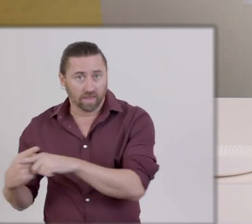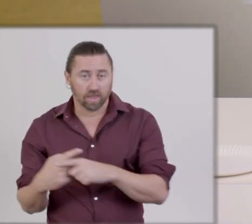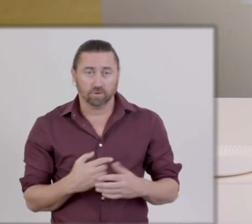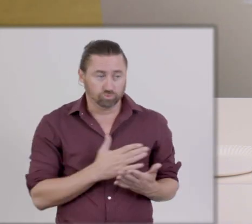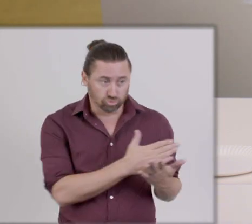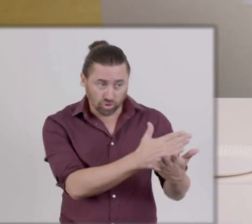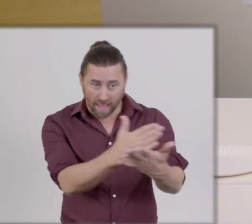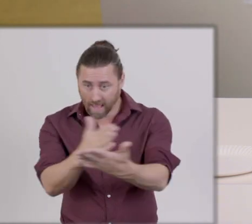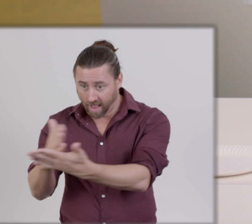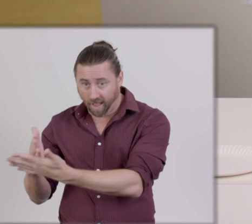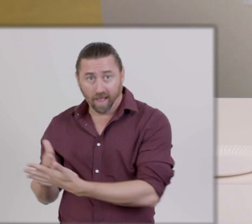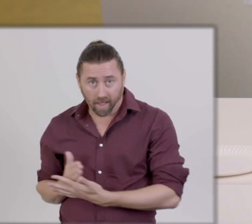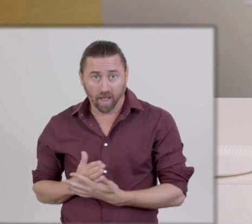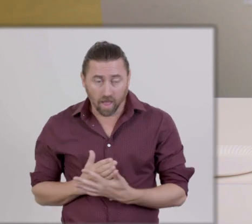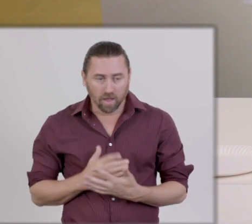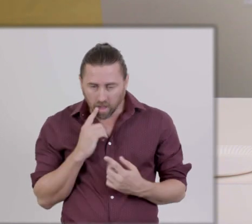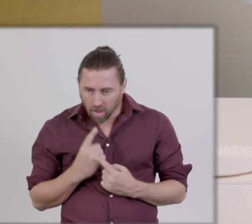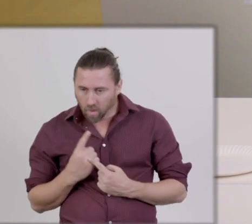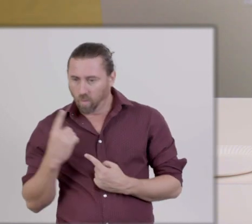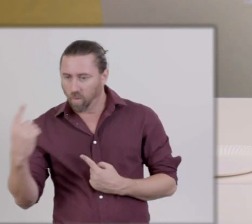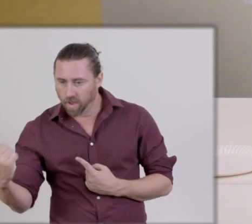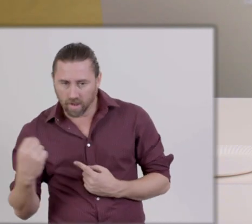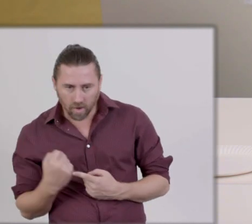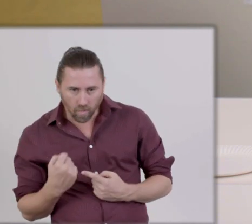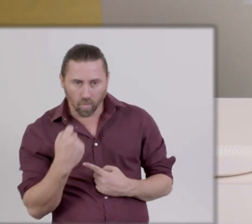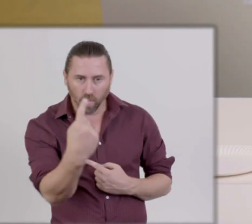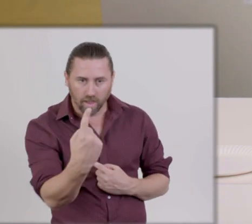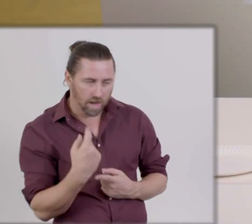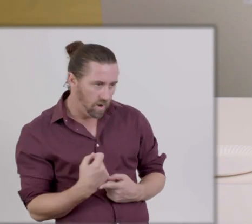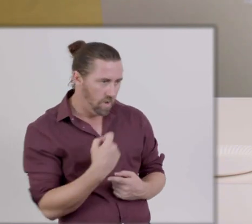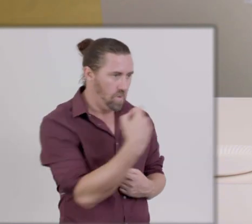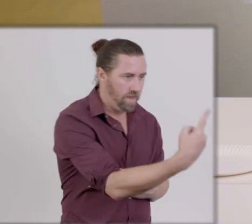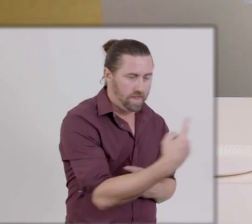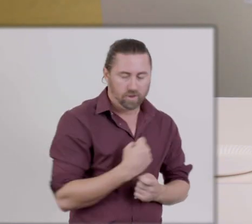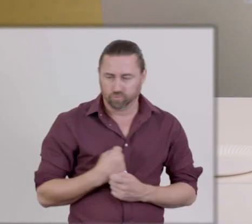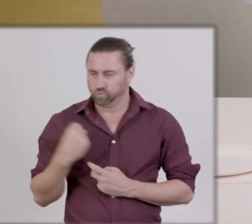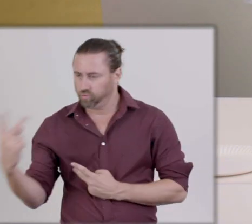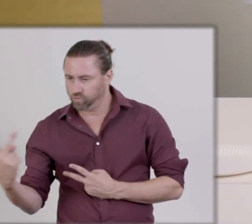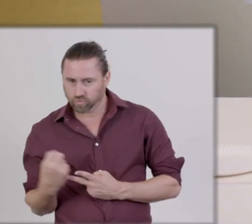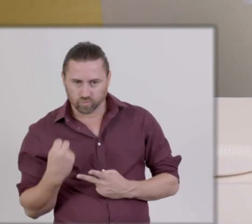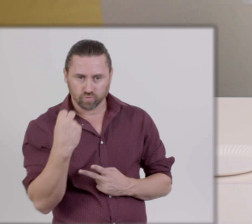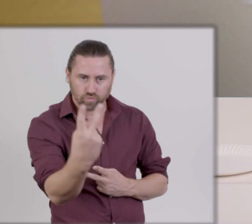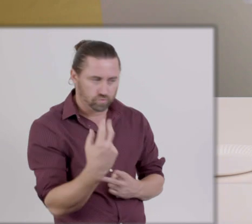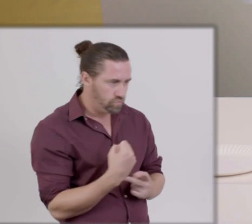I could see that the pattycakes were shared, one by one, until there were none left.